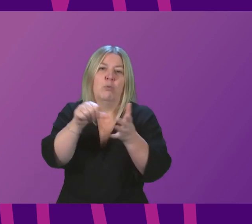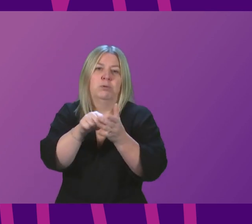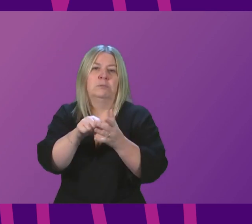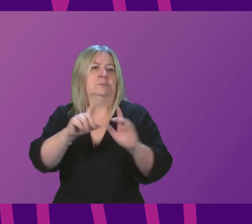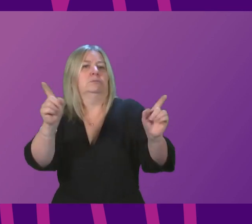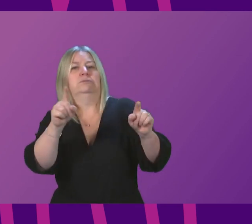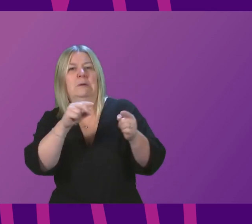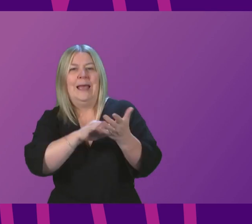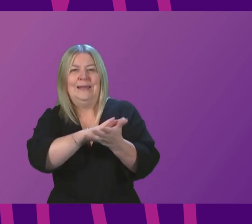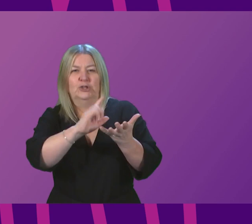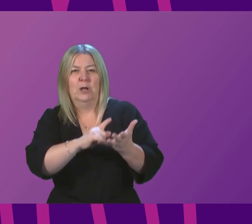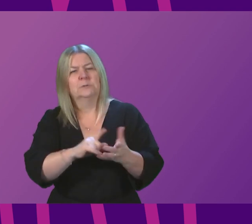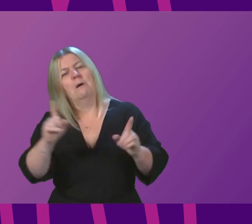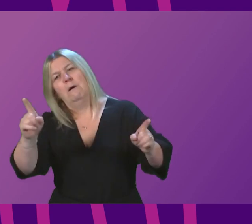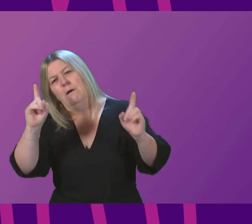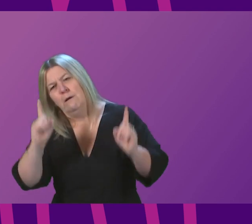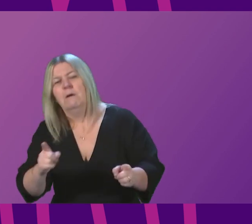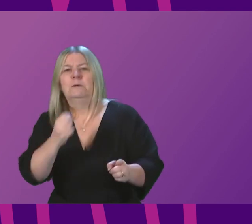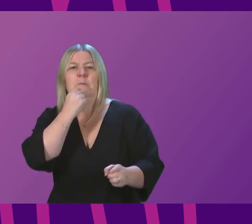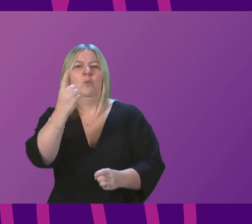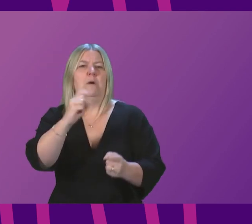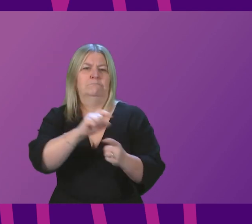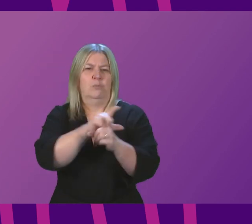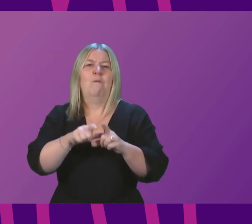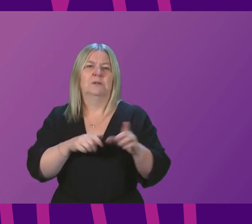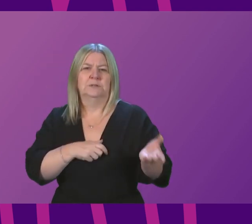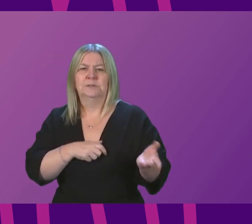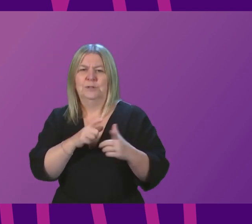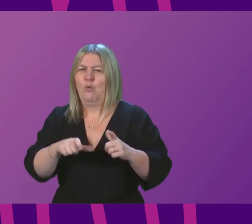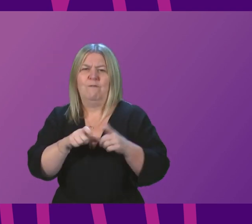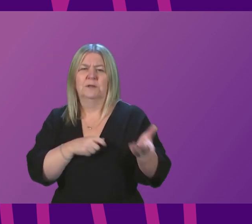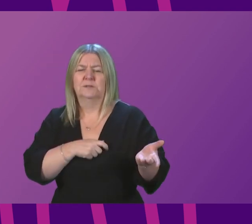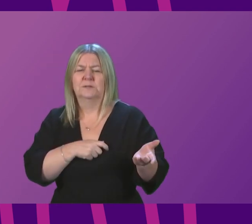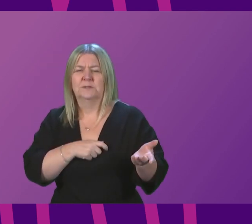pandemic. However, she has been in Government for 14 years and has been the First Minister for seven years.